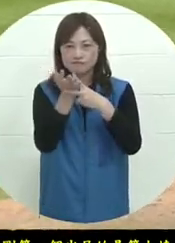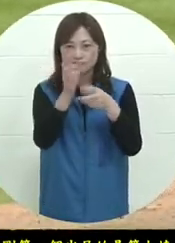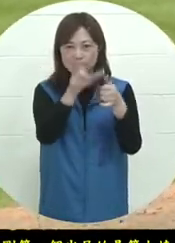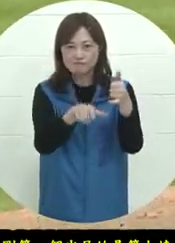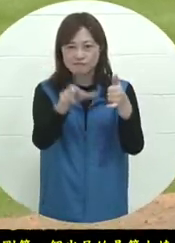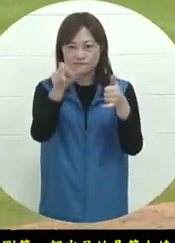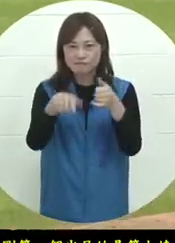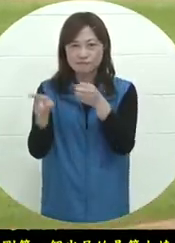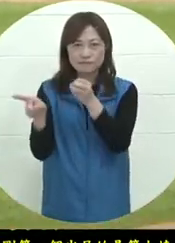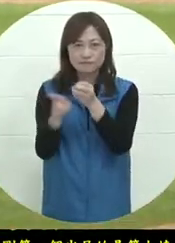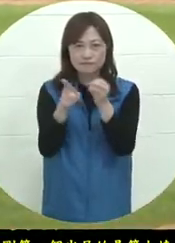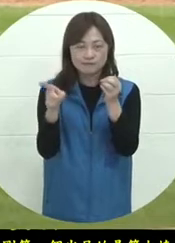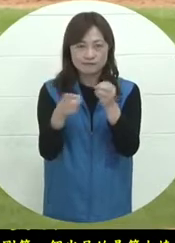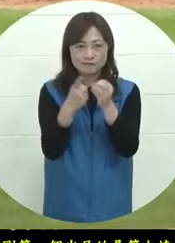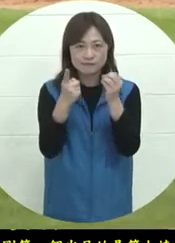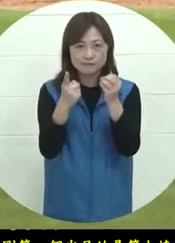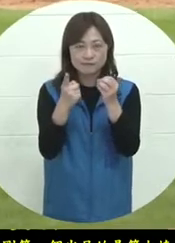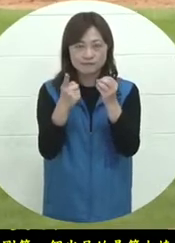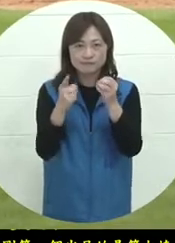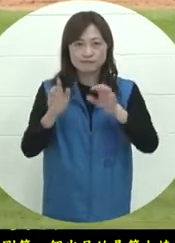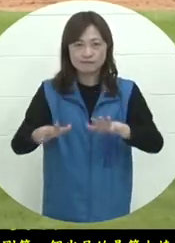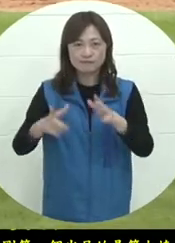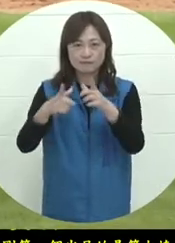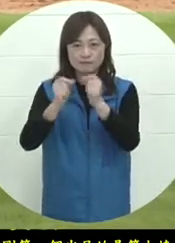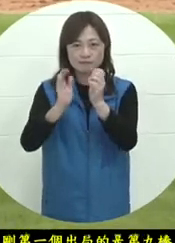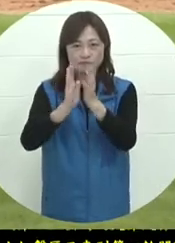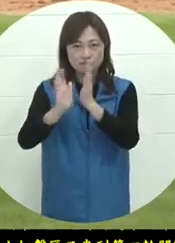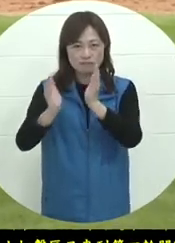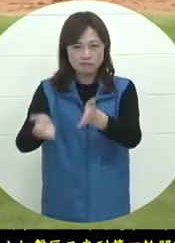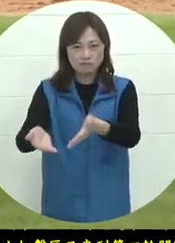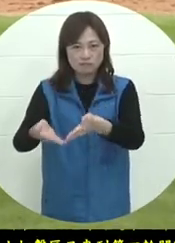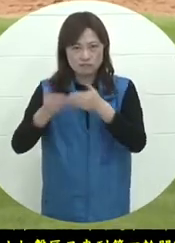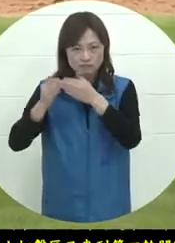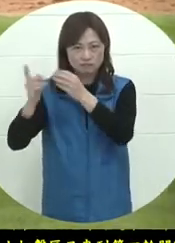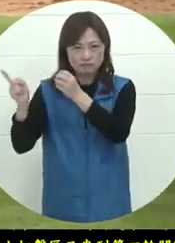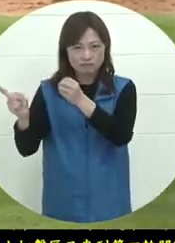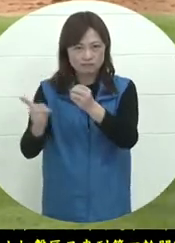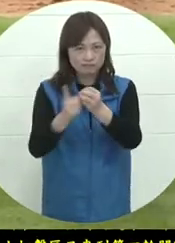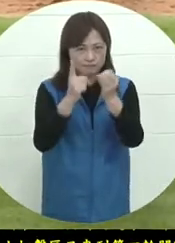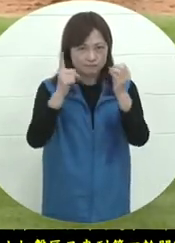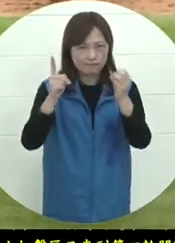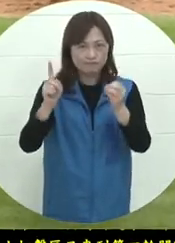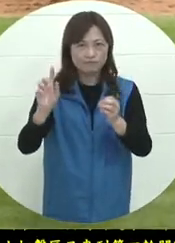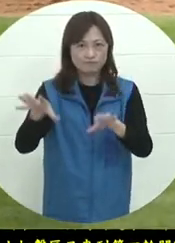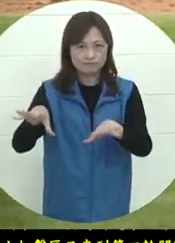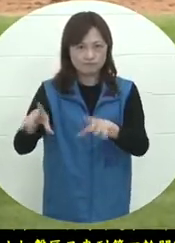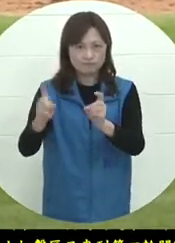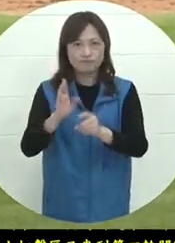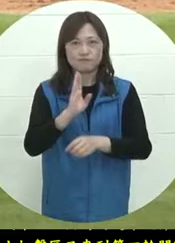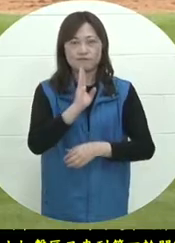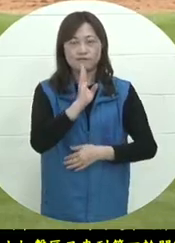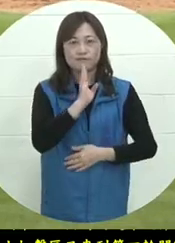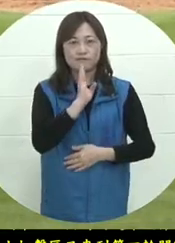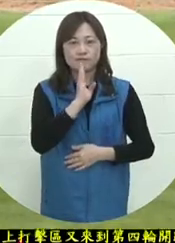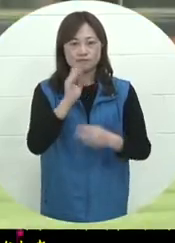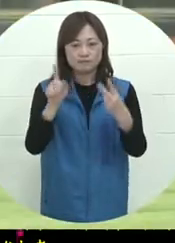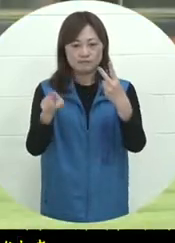one, two, and two. It can be said that it was an important offensive start for the Japanese team today . The two of them hit a total of 6 times